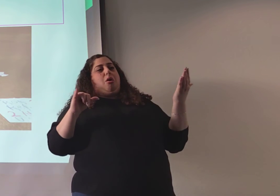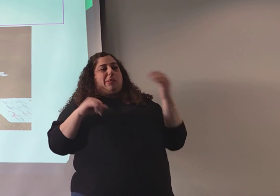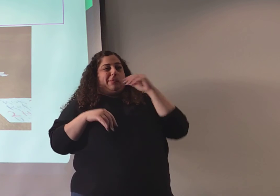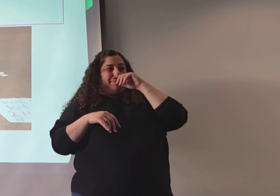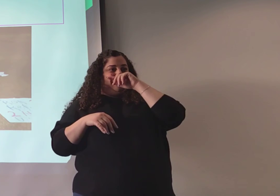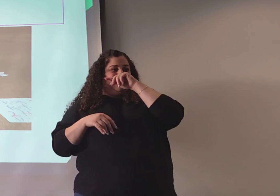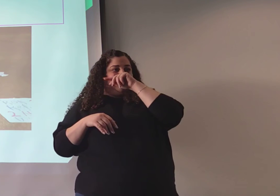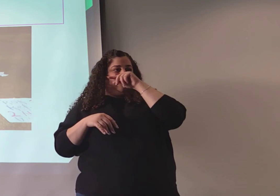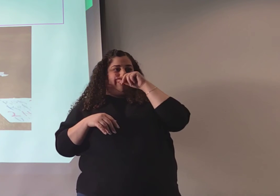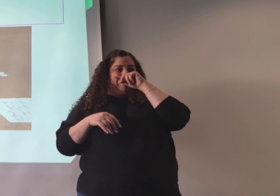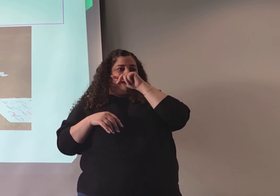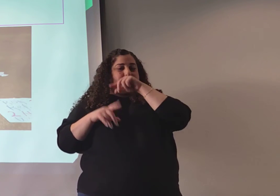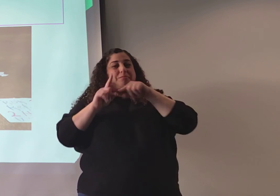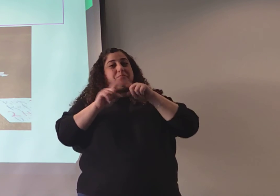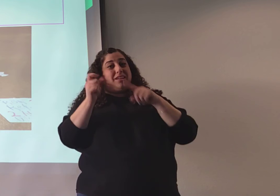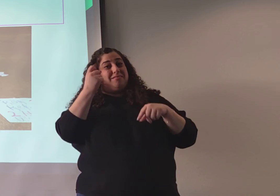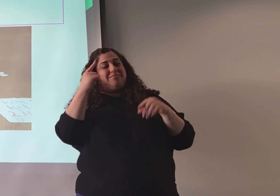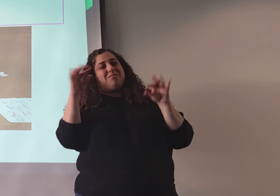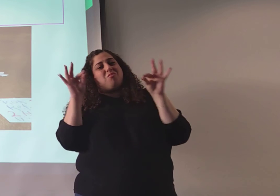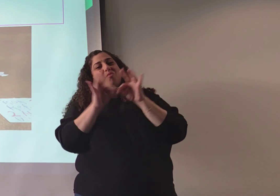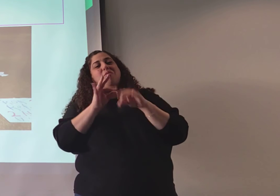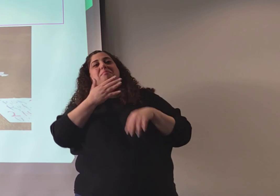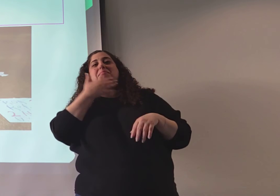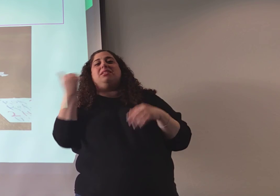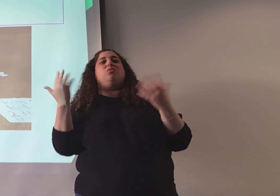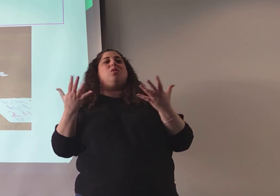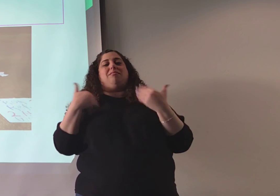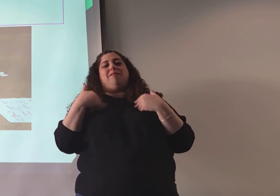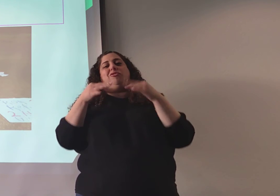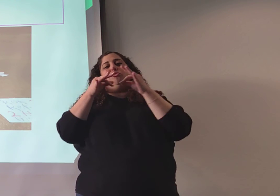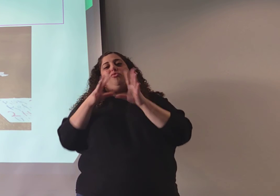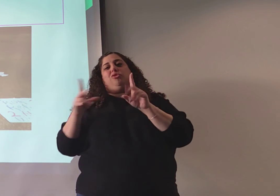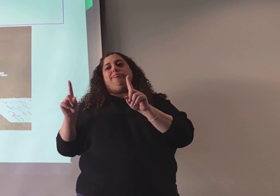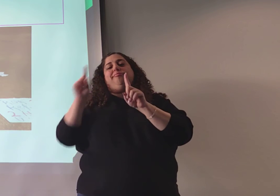It won't help with the nonpayment of rent, but we also have the One Month Away program.